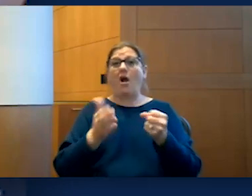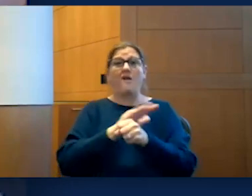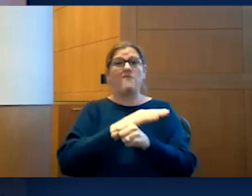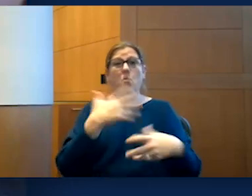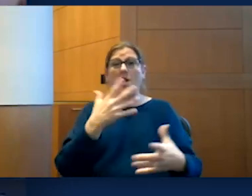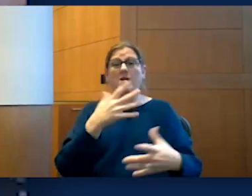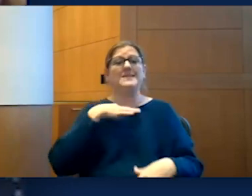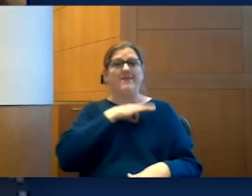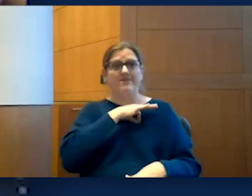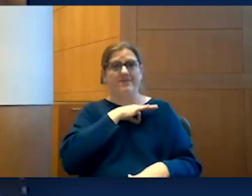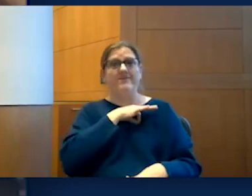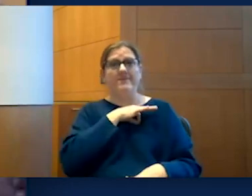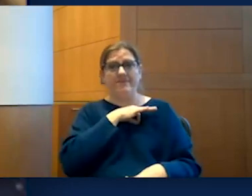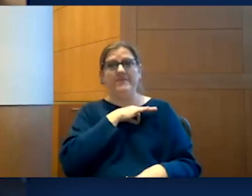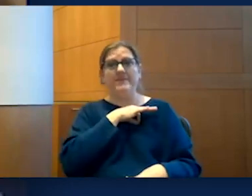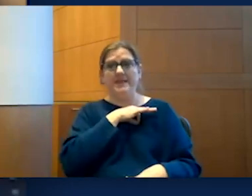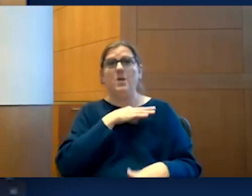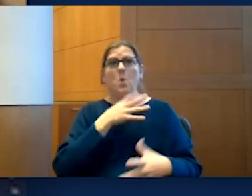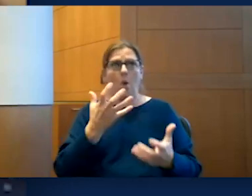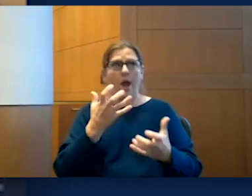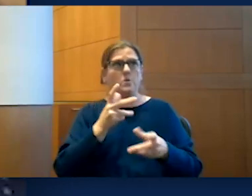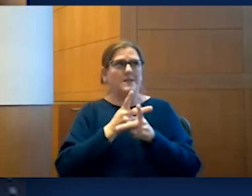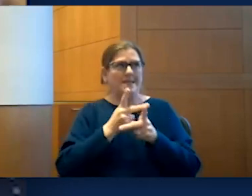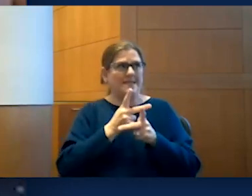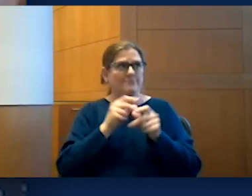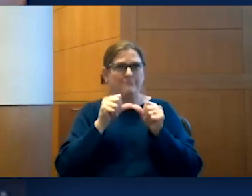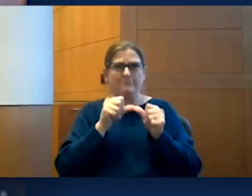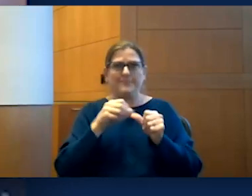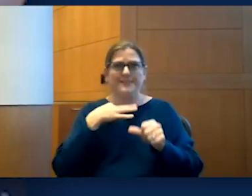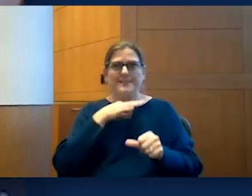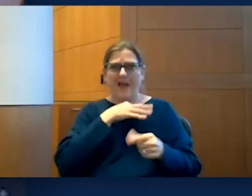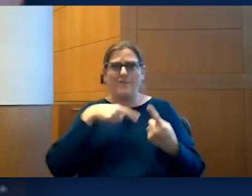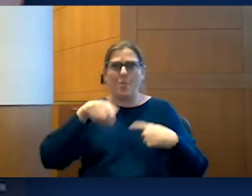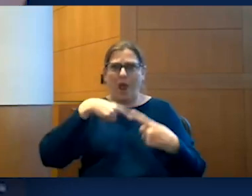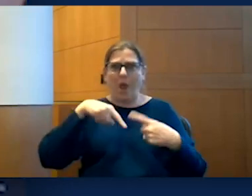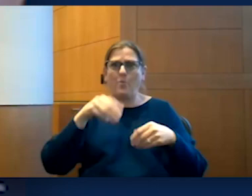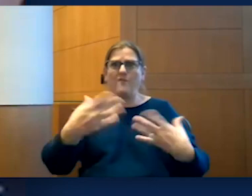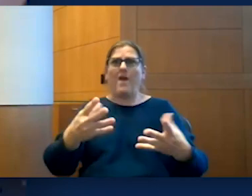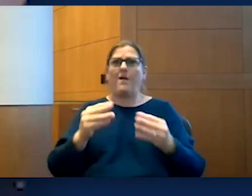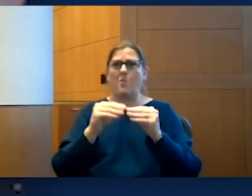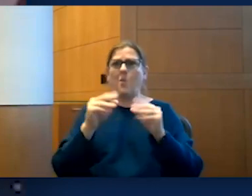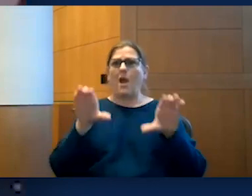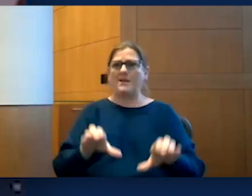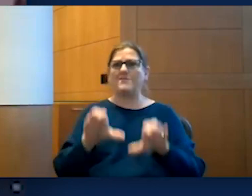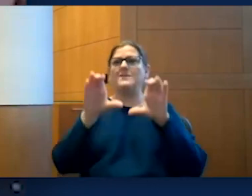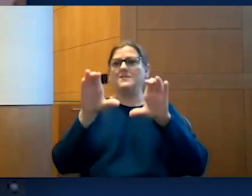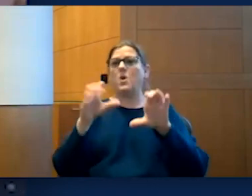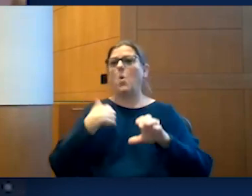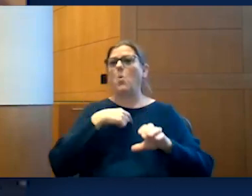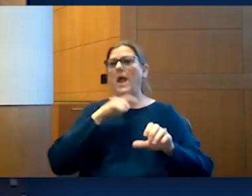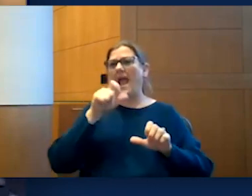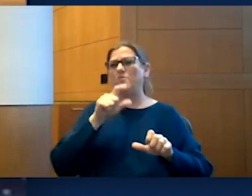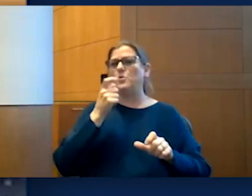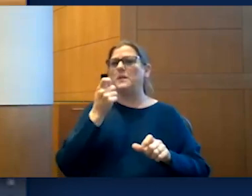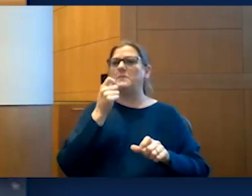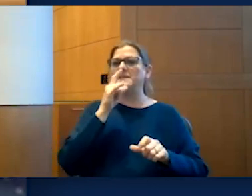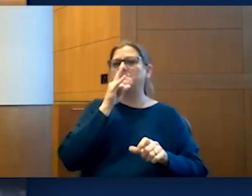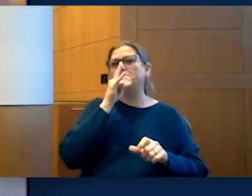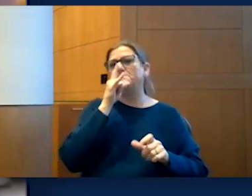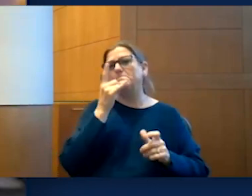So, we do have to be kind of picky about how much we plan in a calendar year, making sure that we're not spreading ourselves too thin. But we really love what we do, so I think it's just worth it for us. And, yeah, if use know of any other support and foundations we can contact for support, that'd be great.